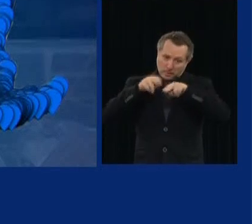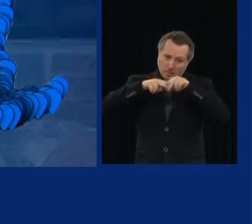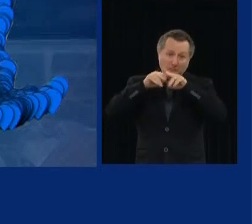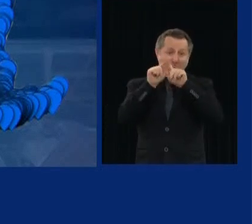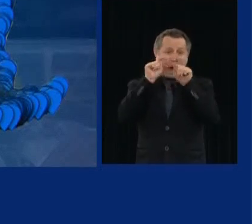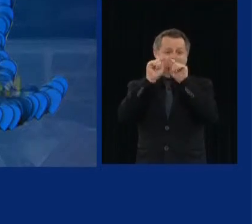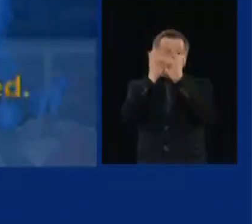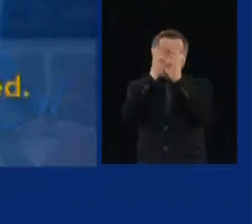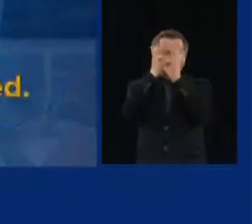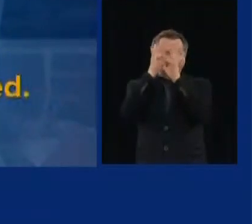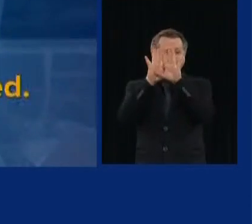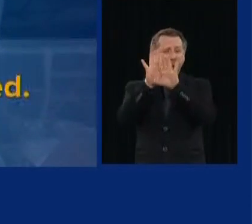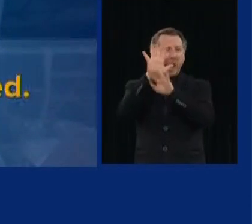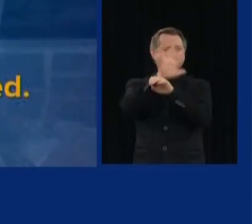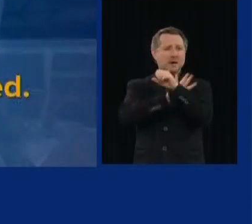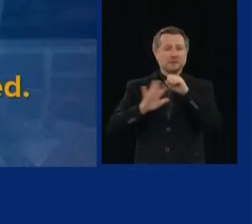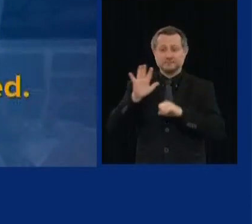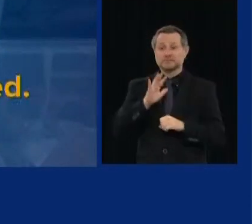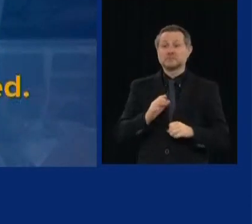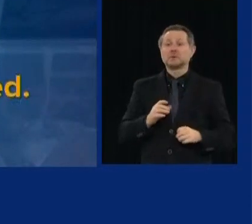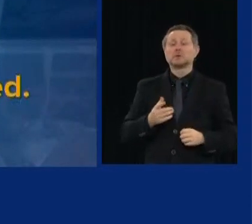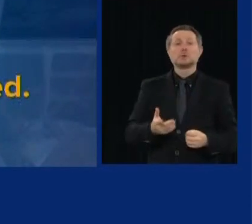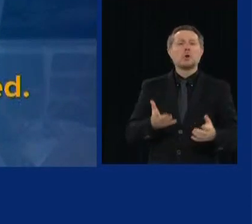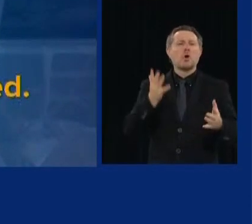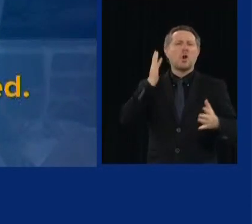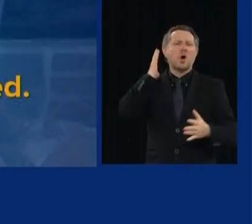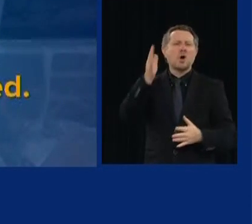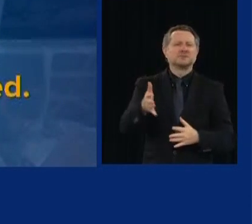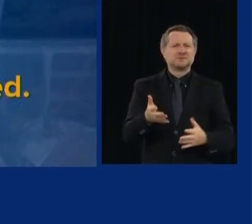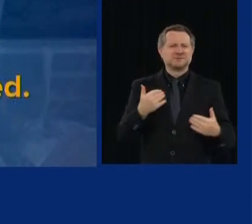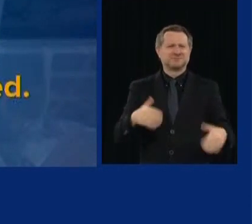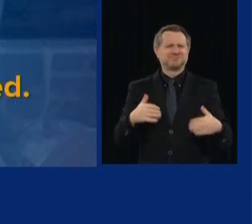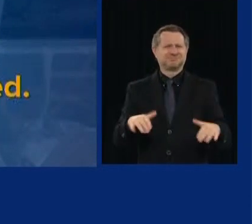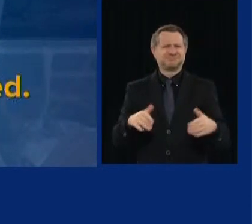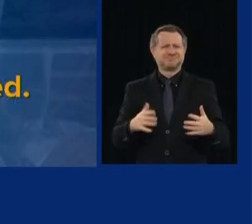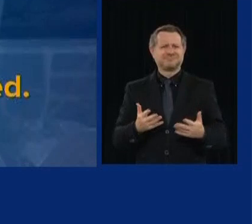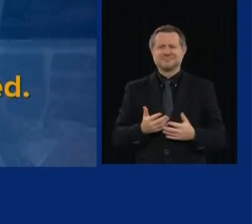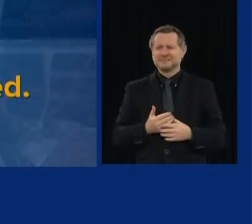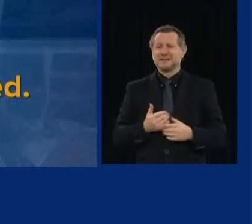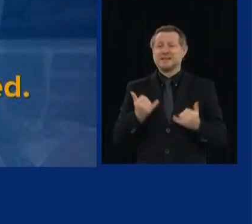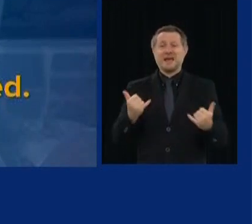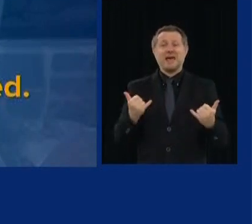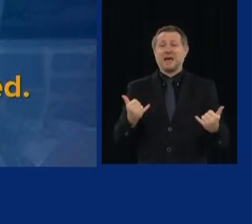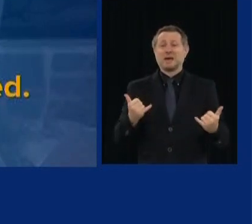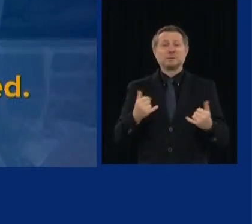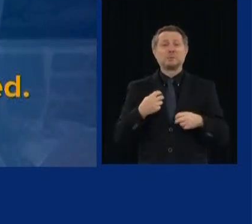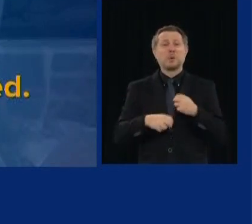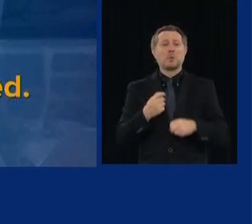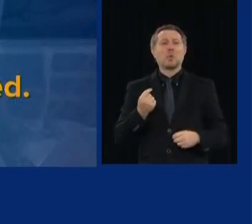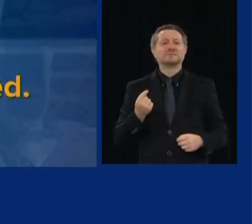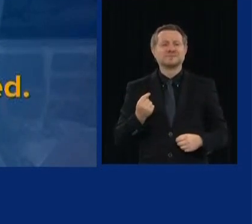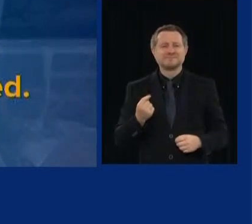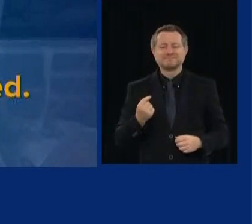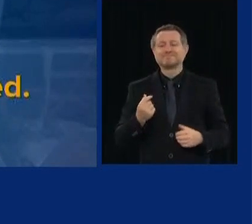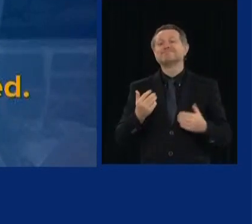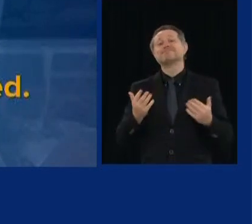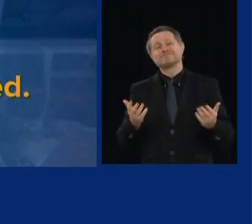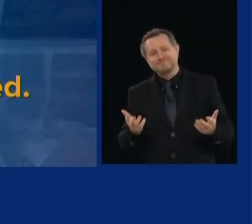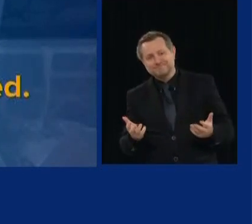IT'S MEANINGLESS, UNLESS YOU LIKE THOSE BLUE THINGS ALL OVER THE STATE.